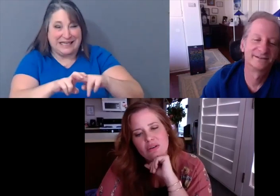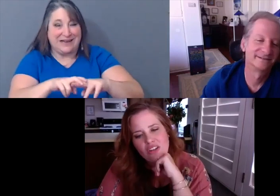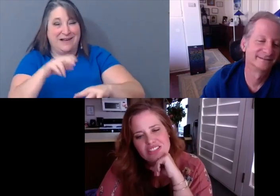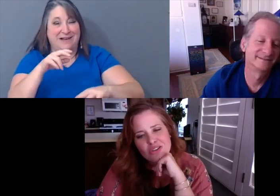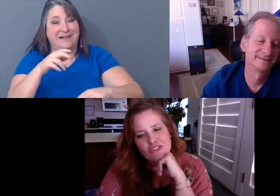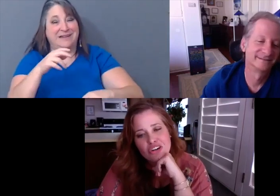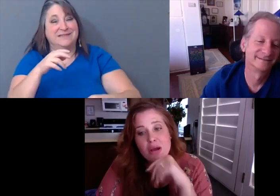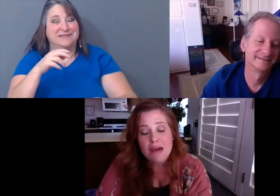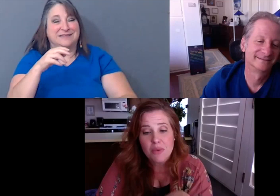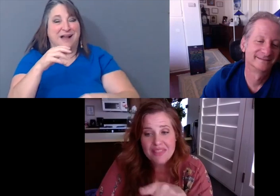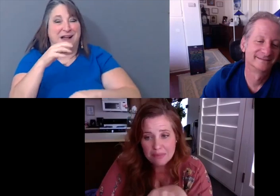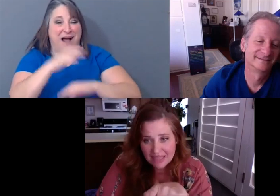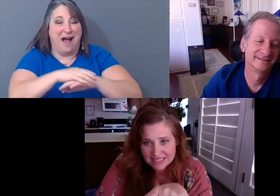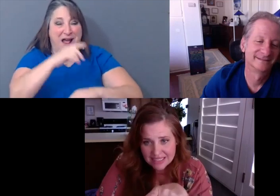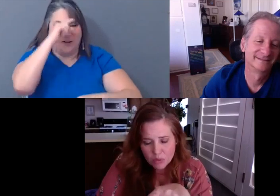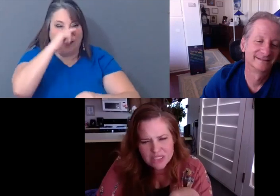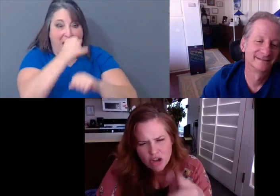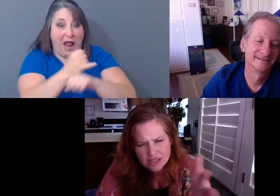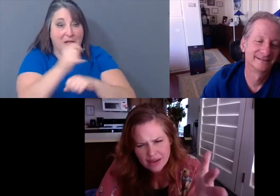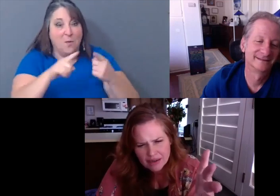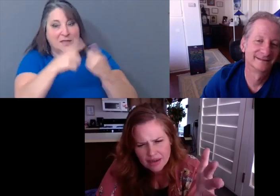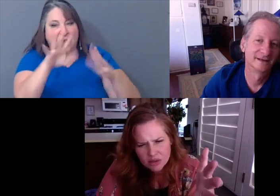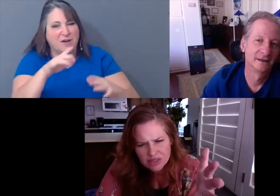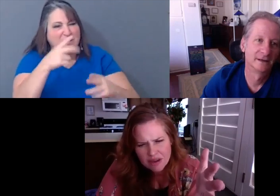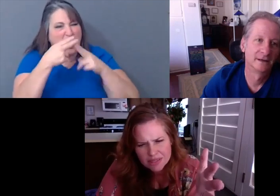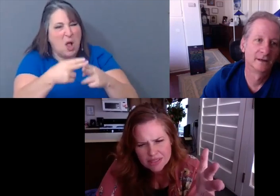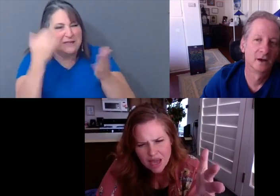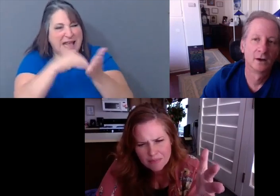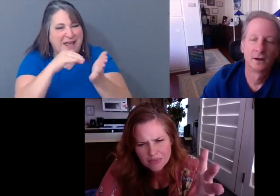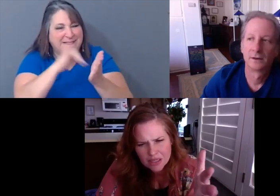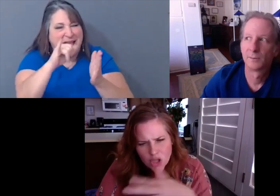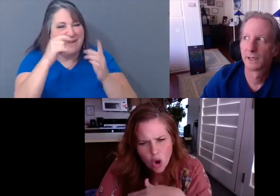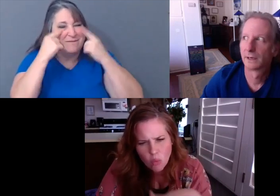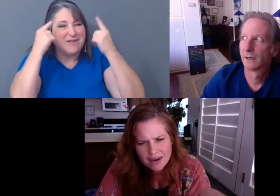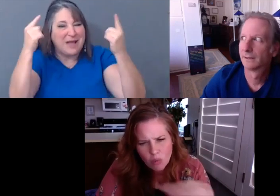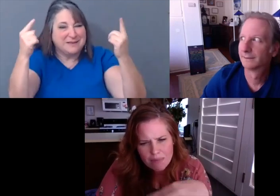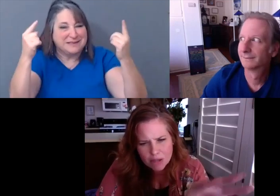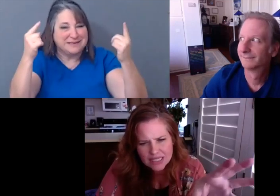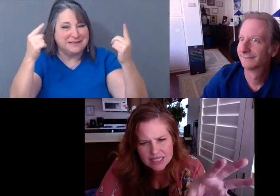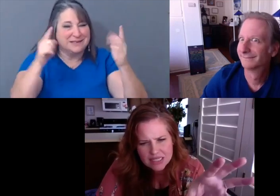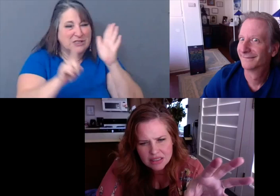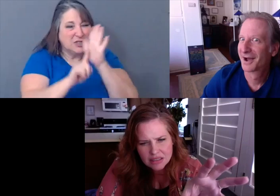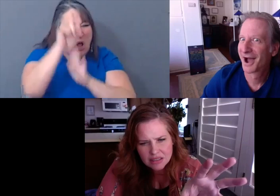You know, when all this is over. By the way, that place, what was it called again? It's all white, white buildings.